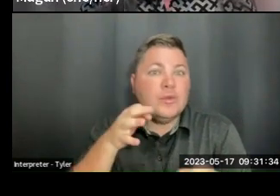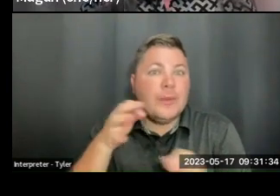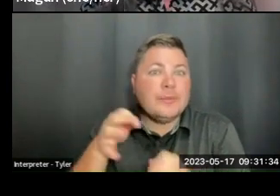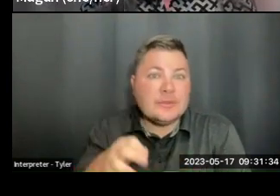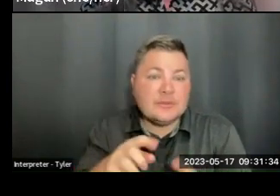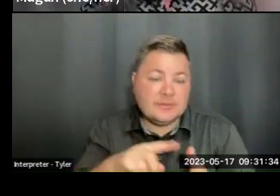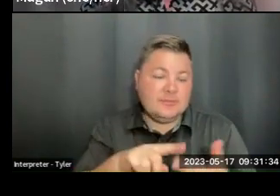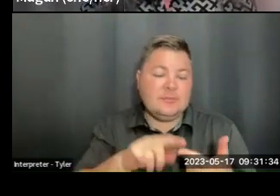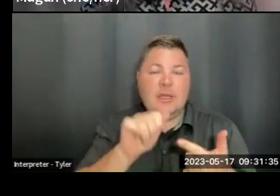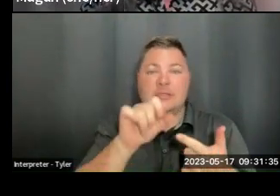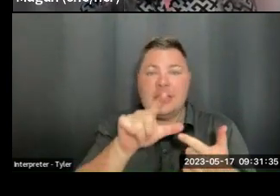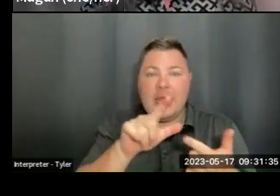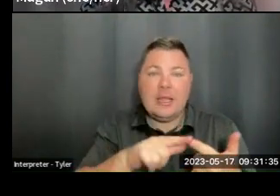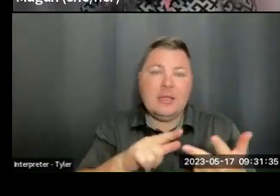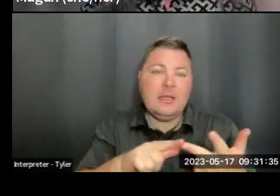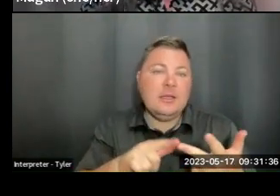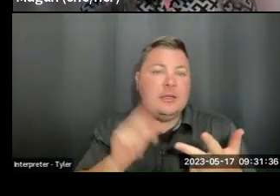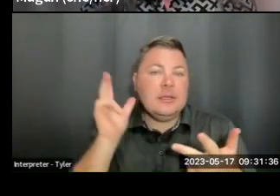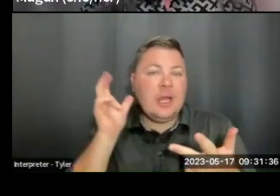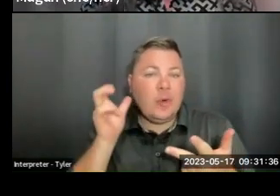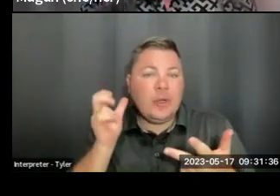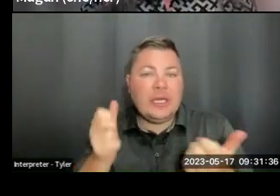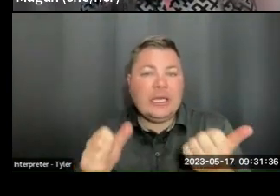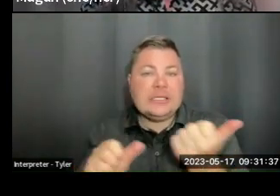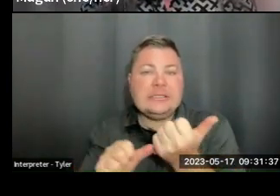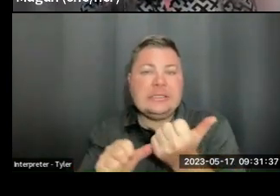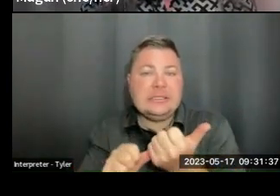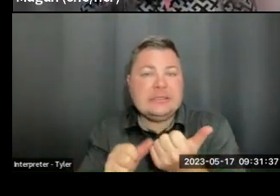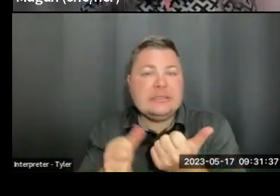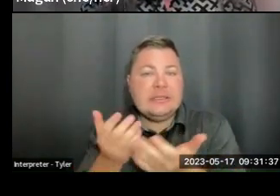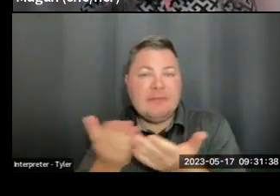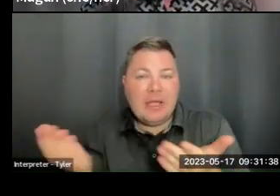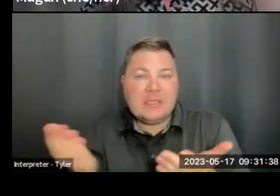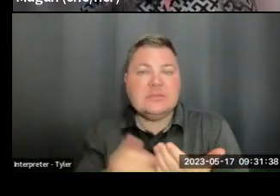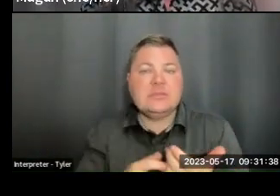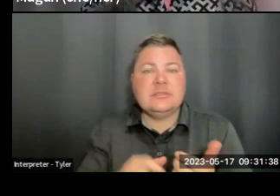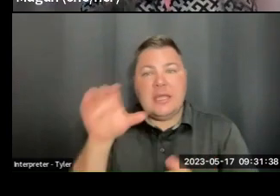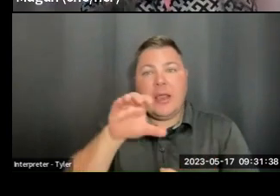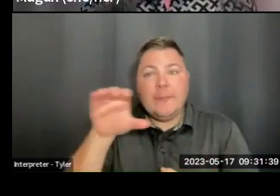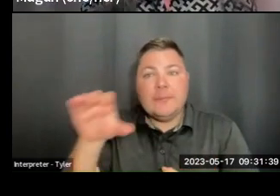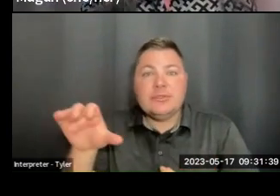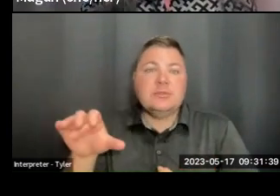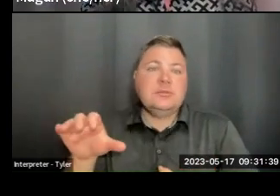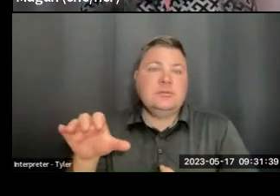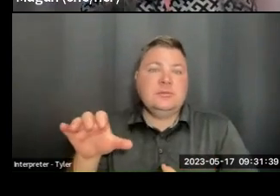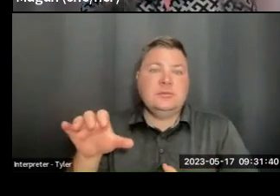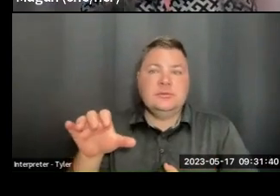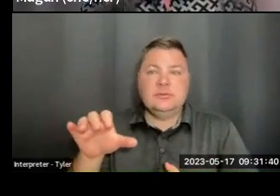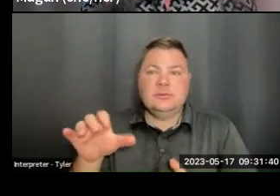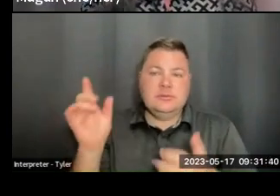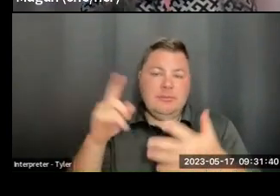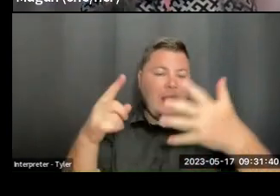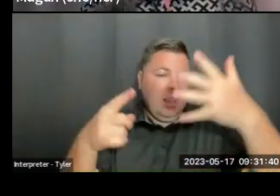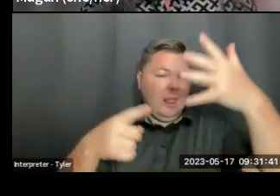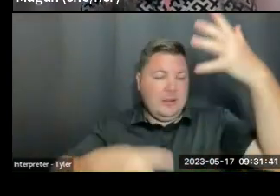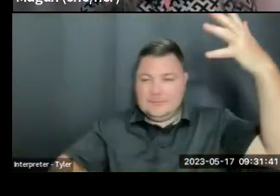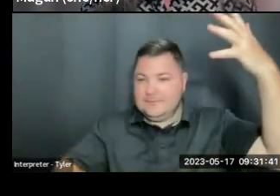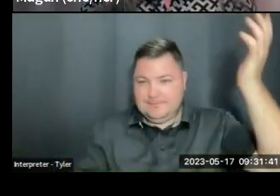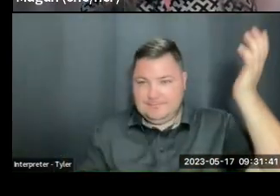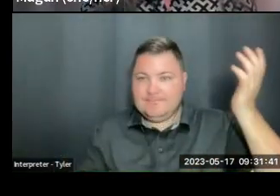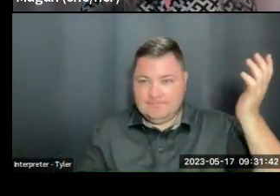It's been 30 plus years, so audio description, ASL, hearing assist